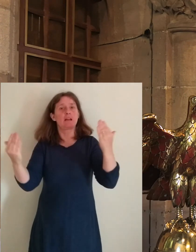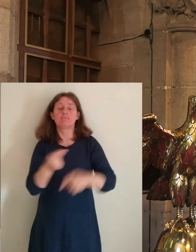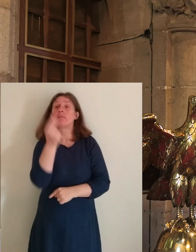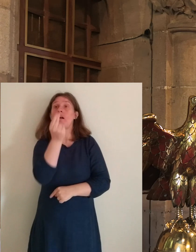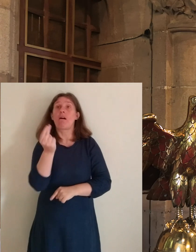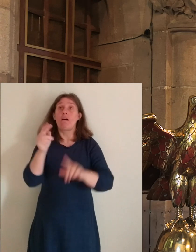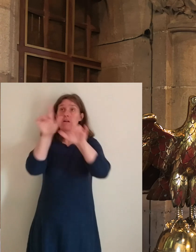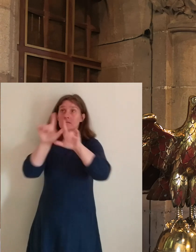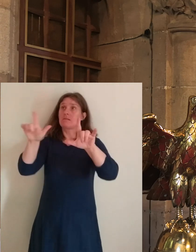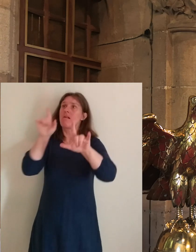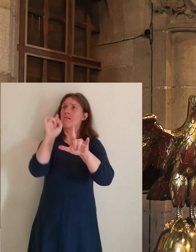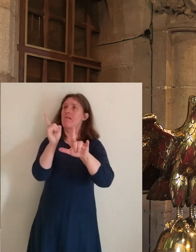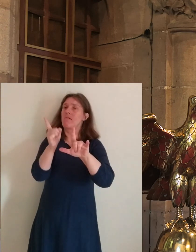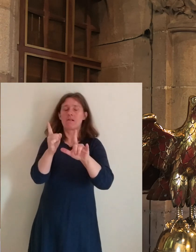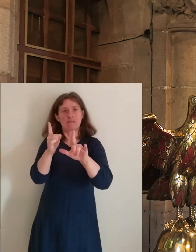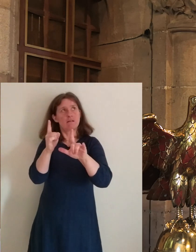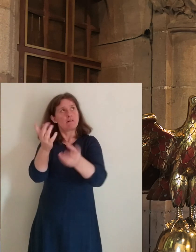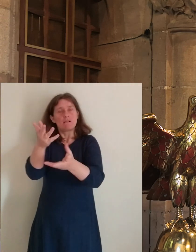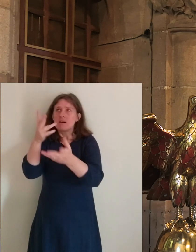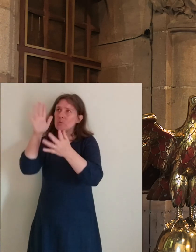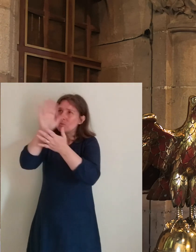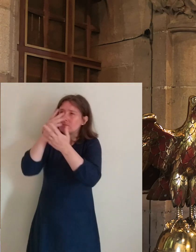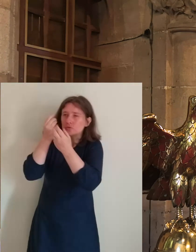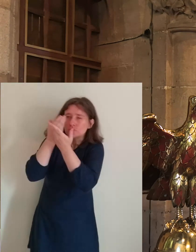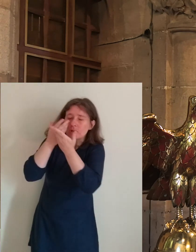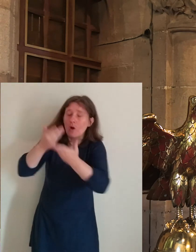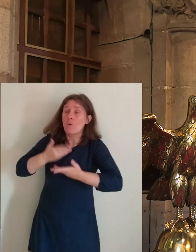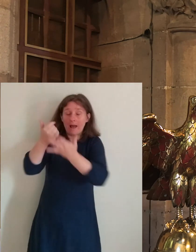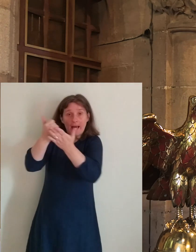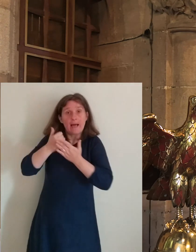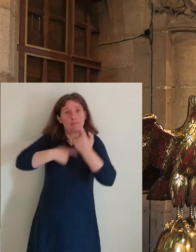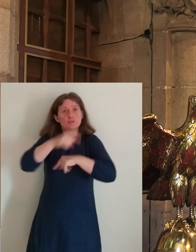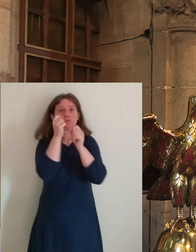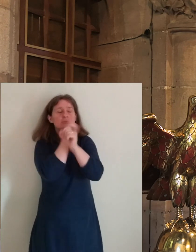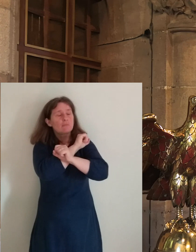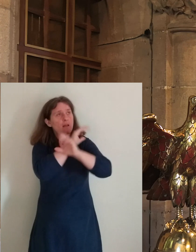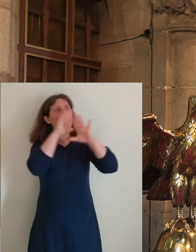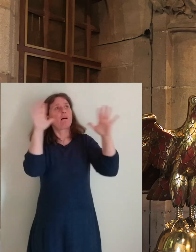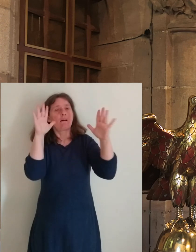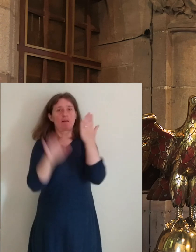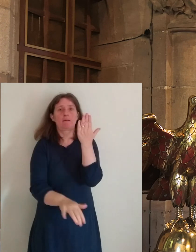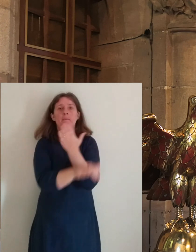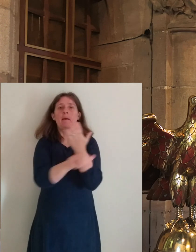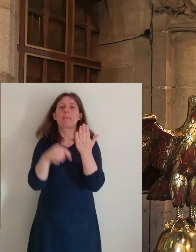what it teaches us about our Bible reading to help us in our lives today.